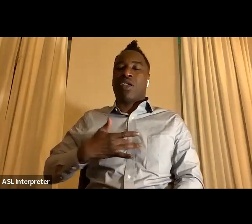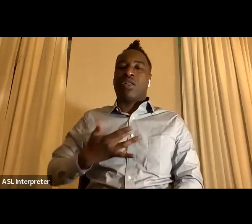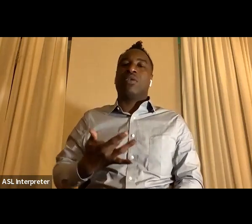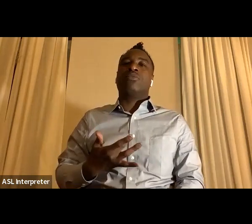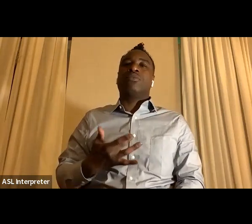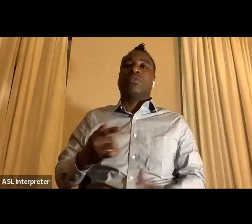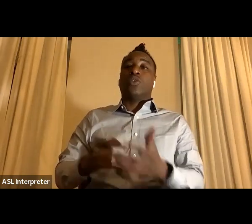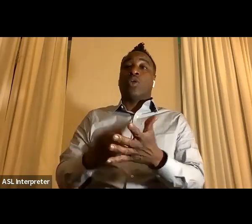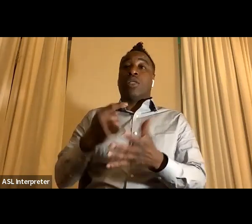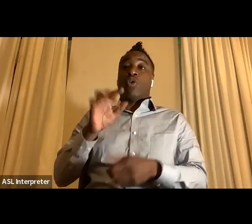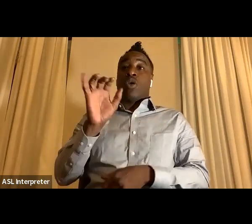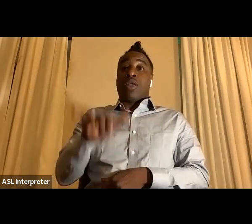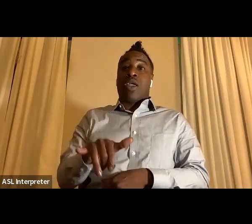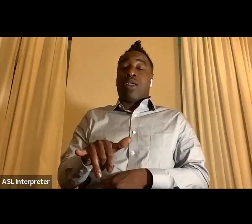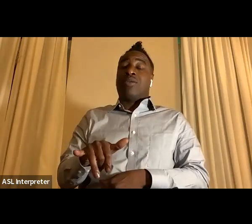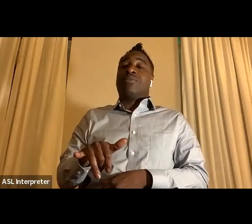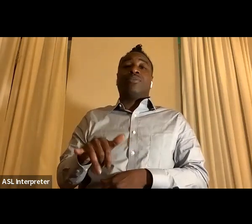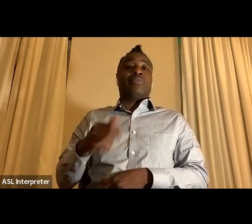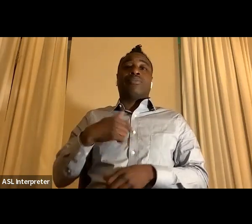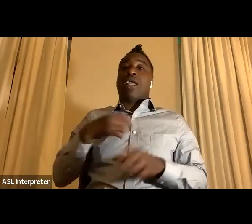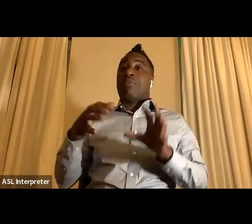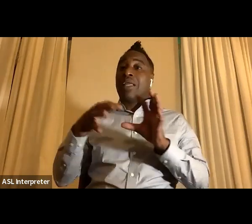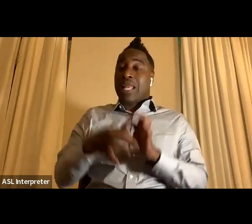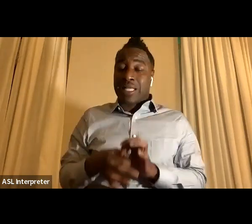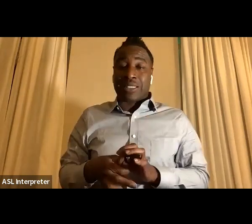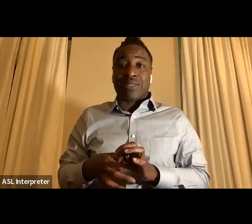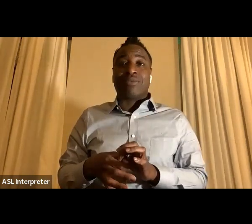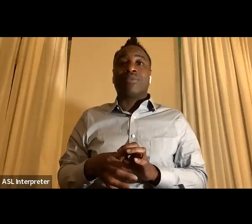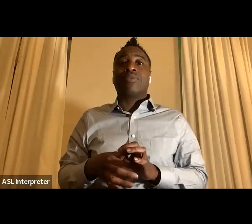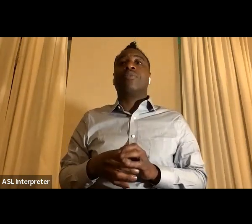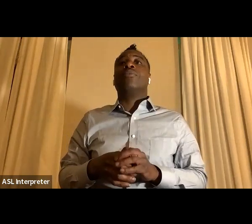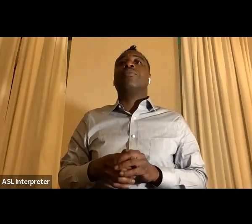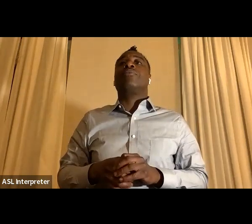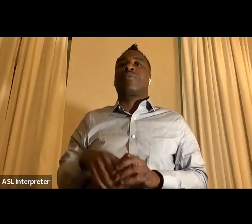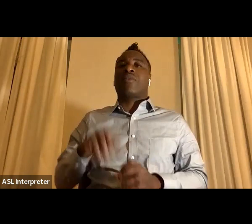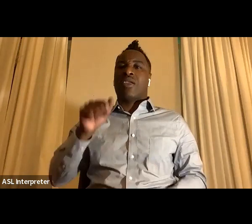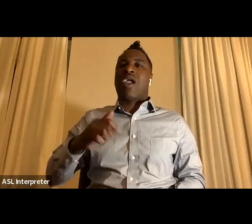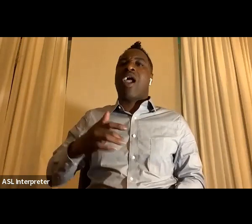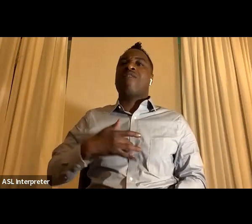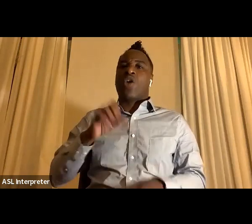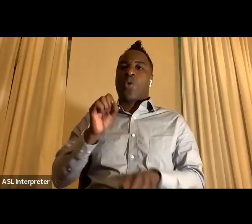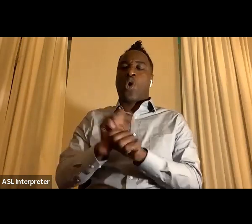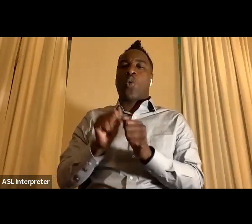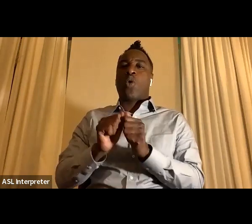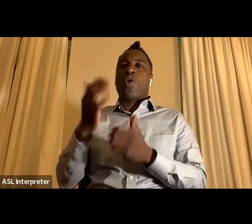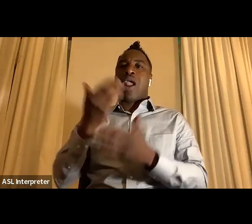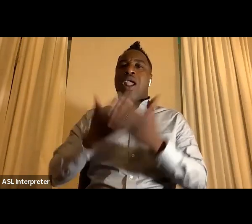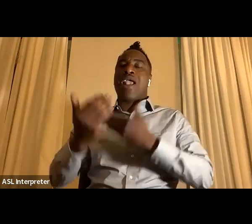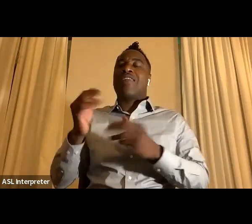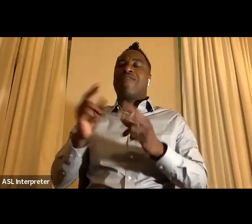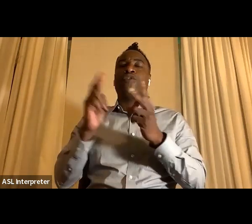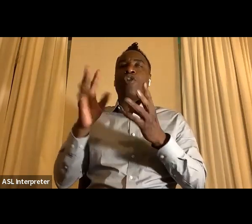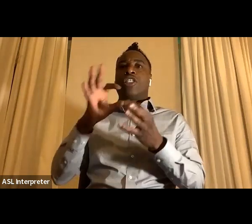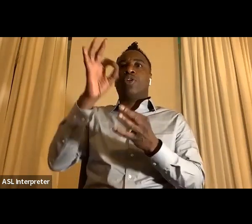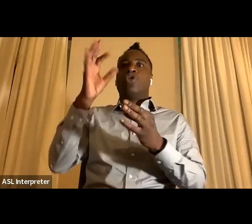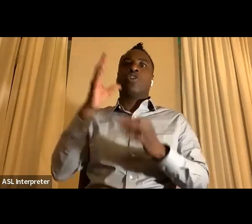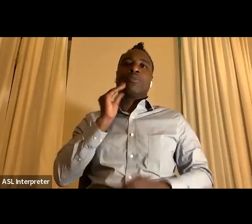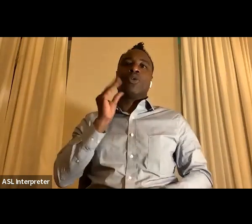I'm just so tapped in and into and I feel like working, which is super spiritual and it keeps you,